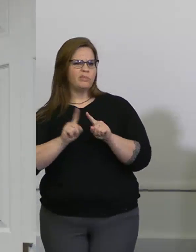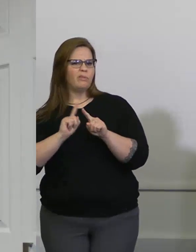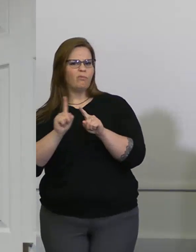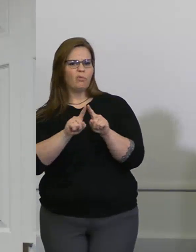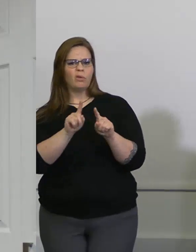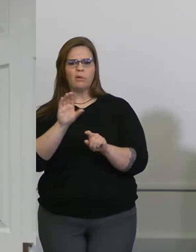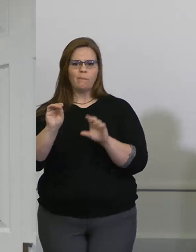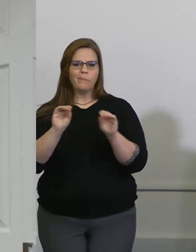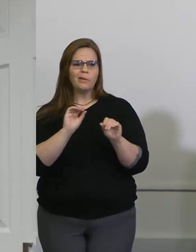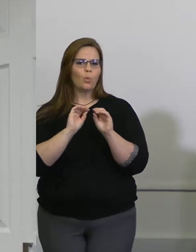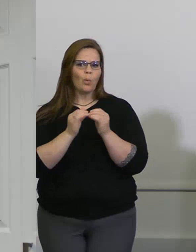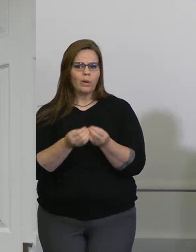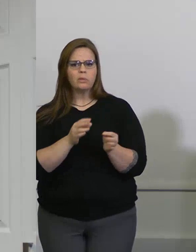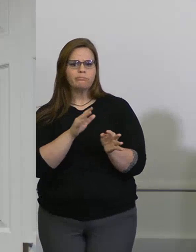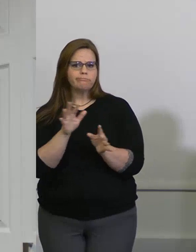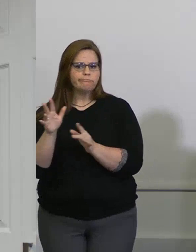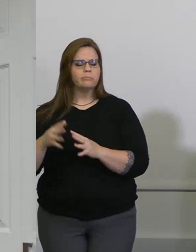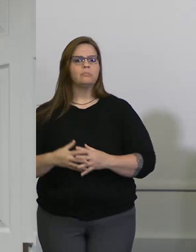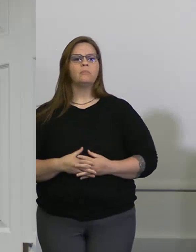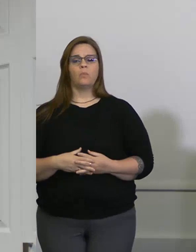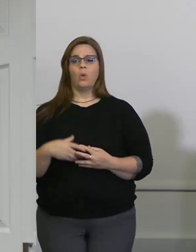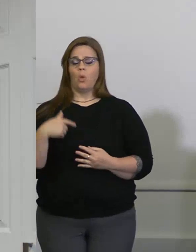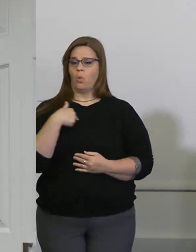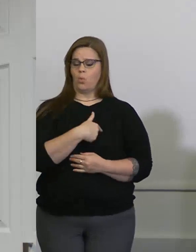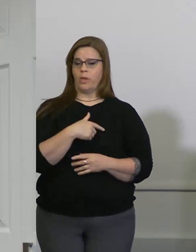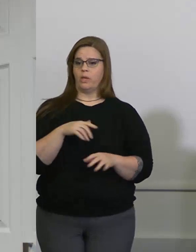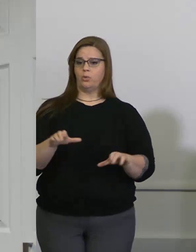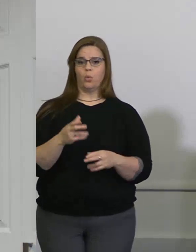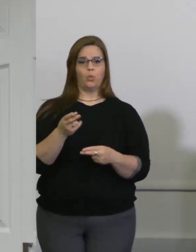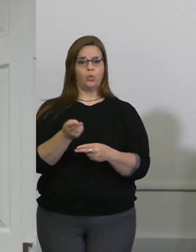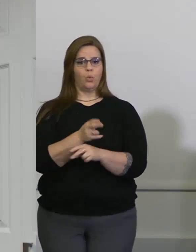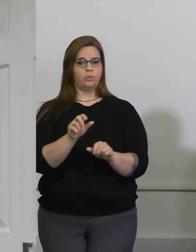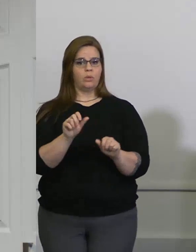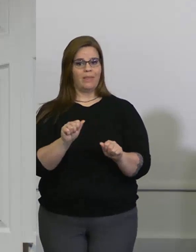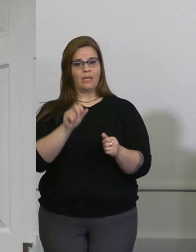You know, we do usability research, we do the regular